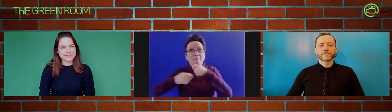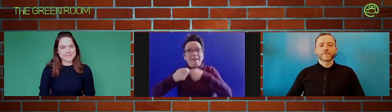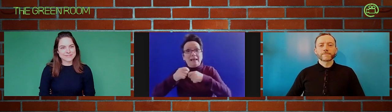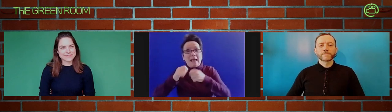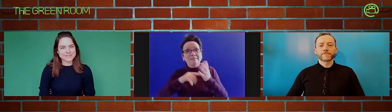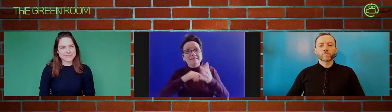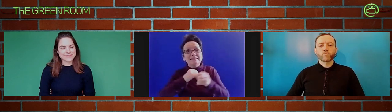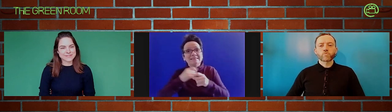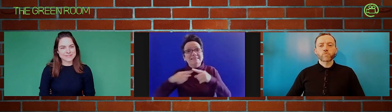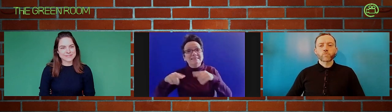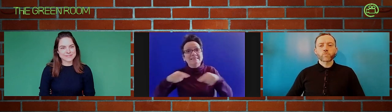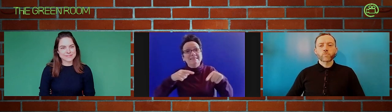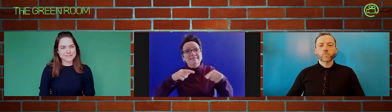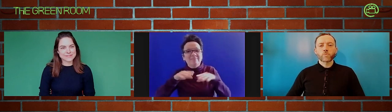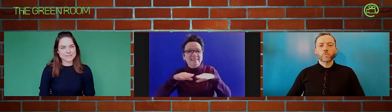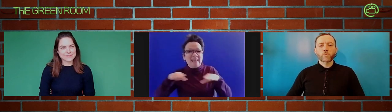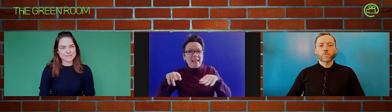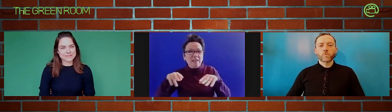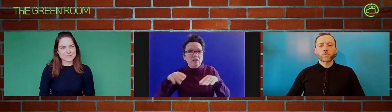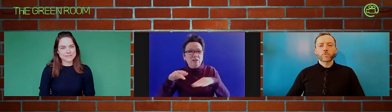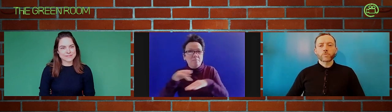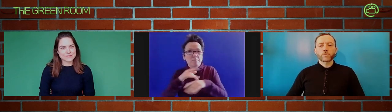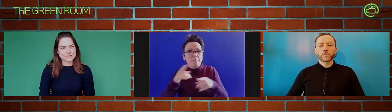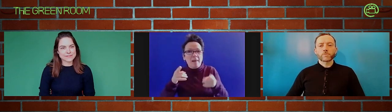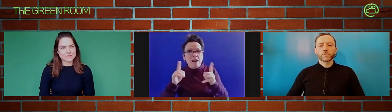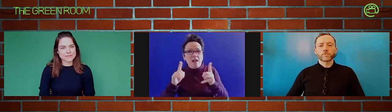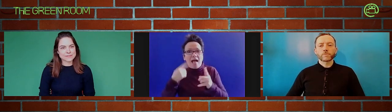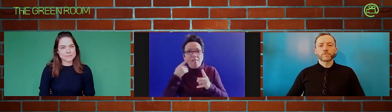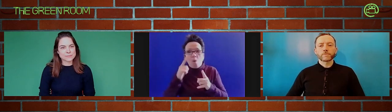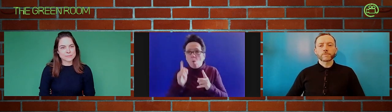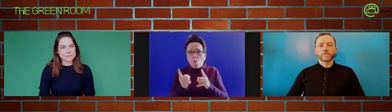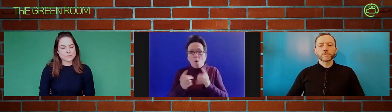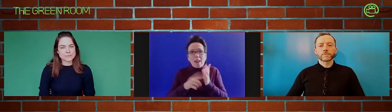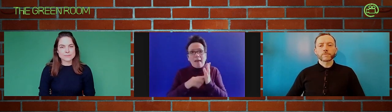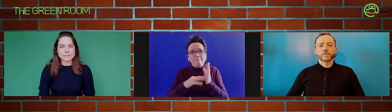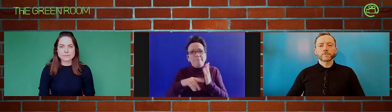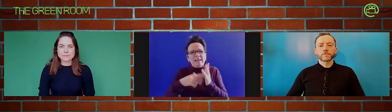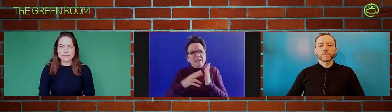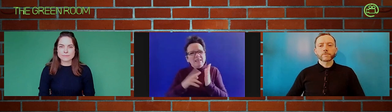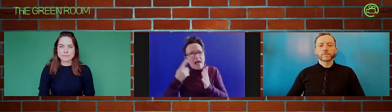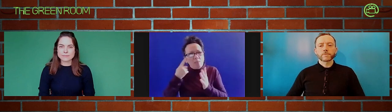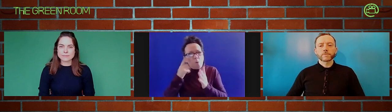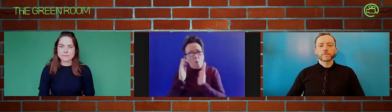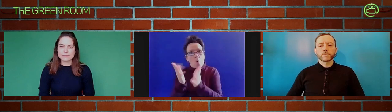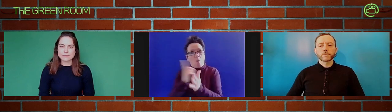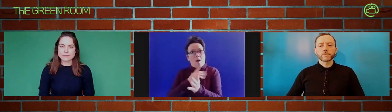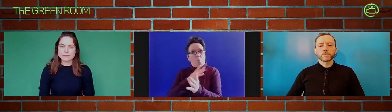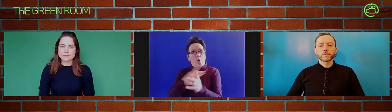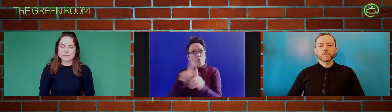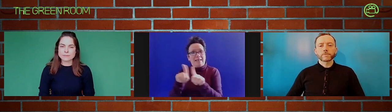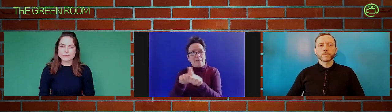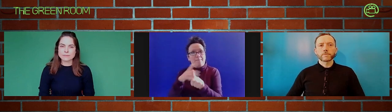and then I saw the lampies doing their stuff and I thought that looks really cool can I have a go? And yeah I got trained in doing that so